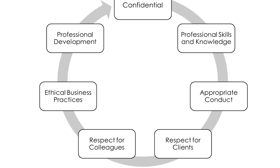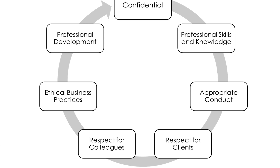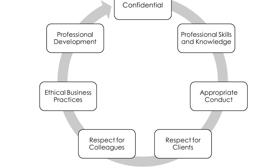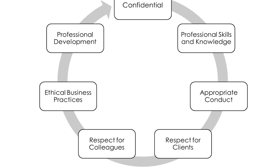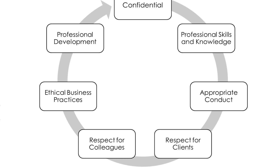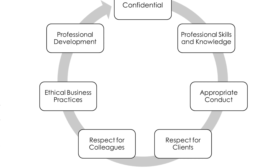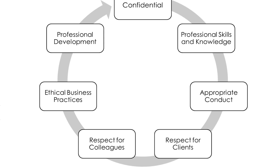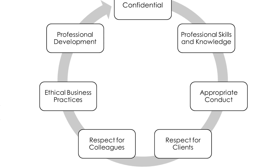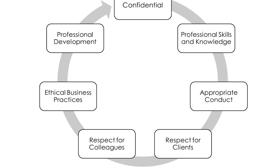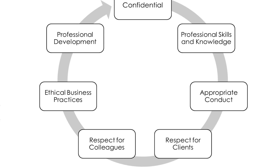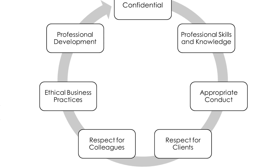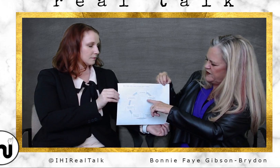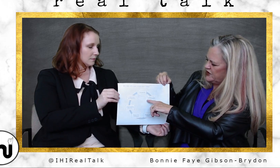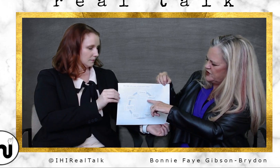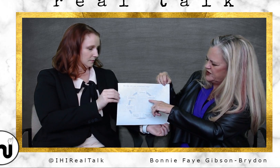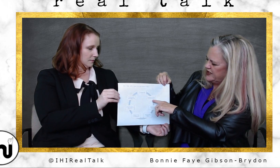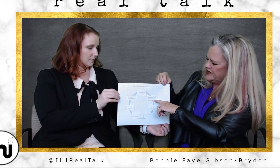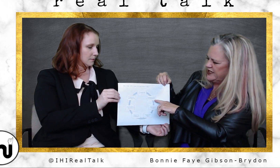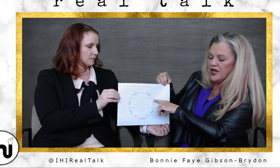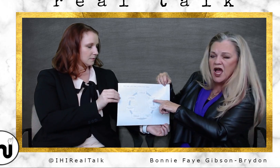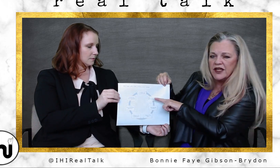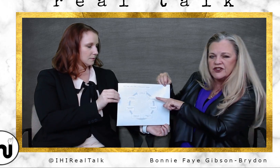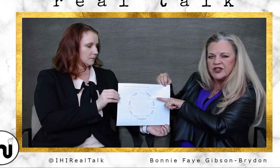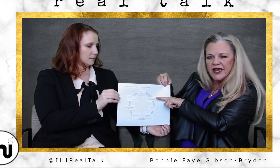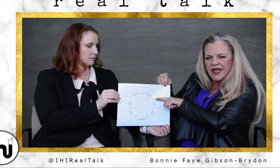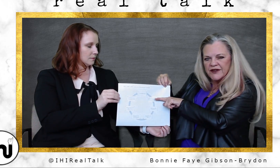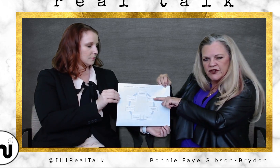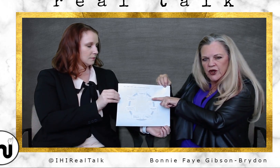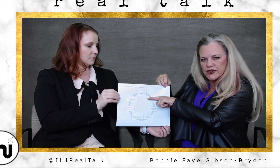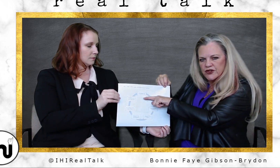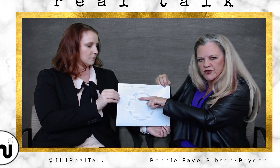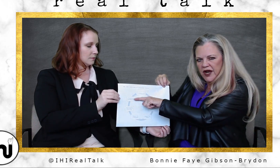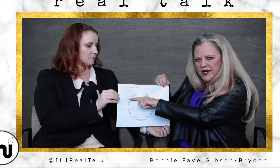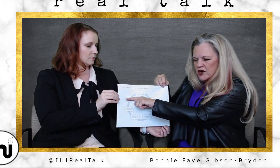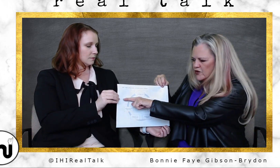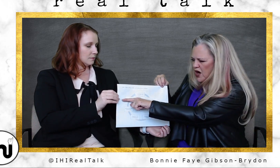So here it says Professional Skills and Knowledge, and if you go straight across,